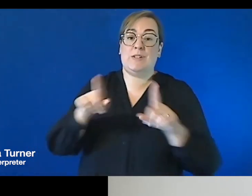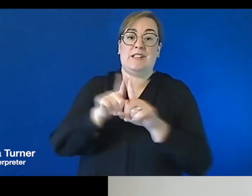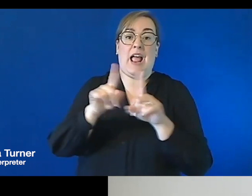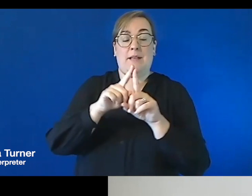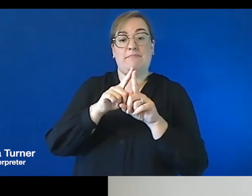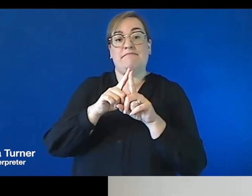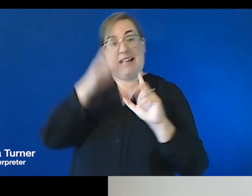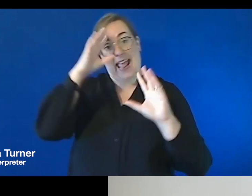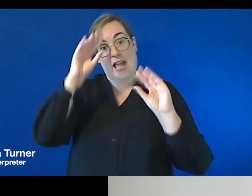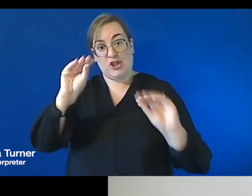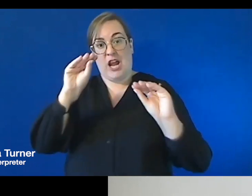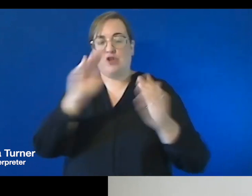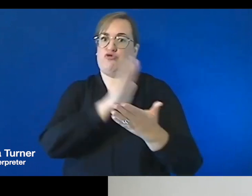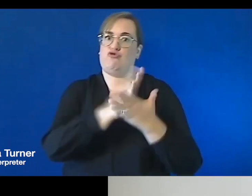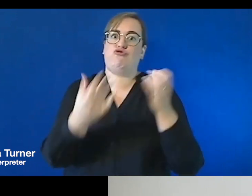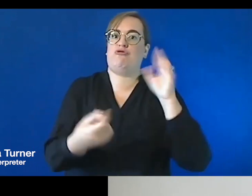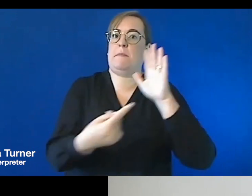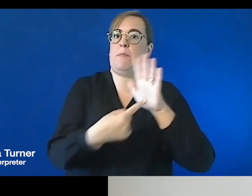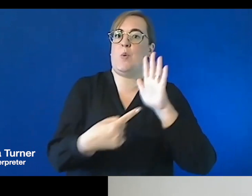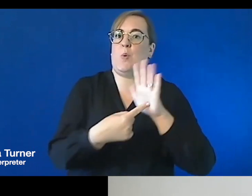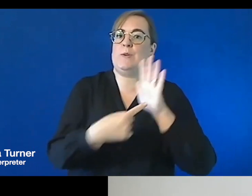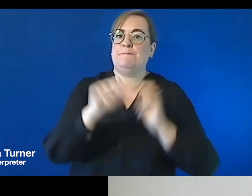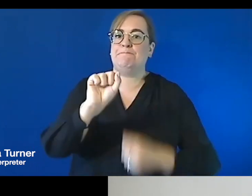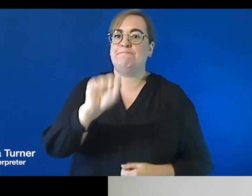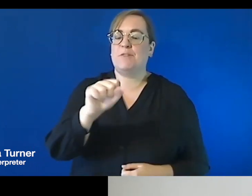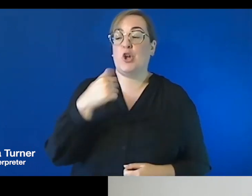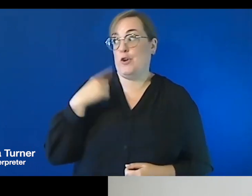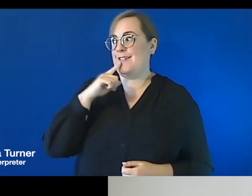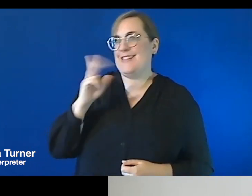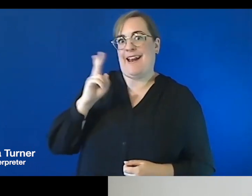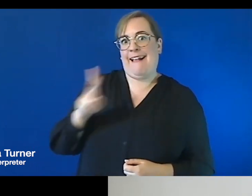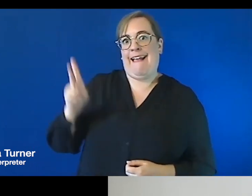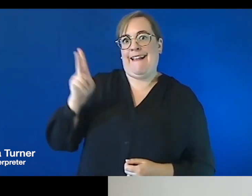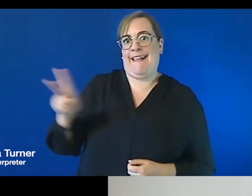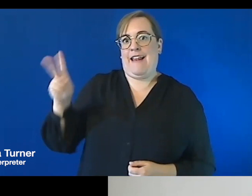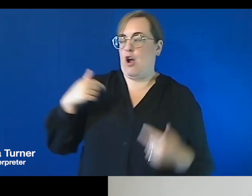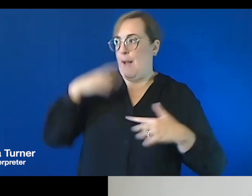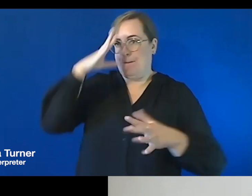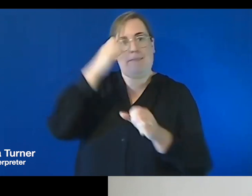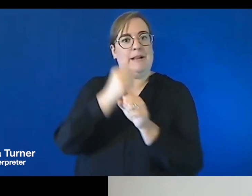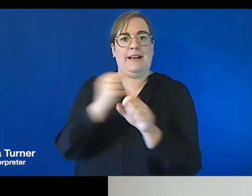number of times during your talk, which is, which is great because I think you know yeah.